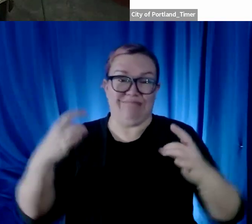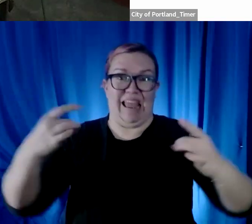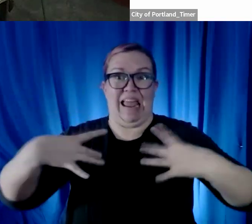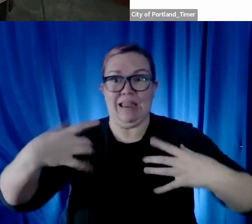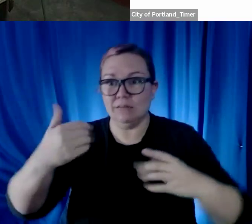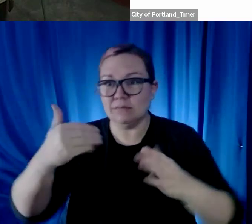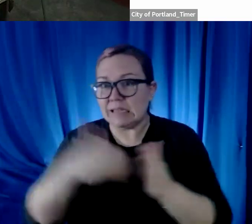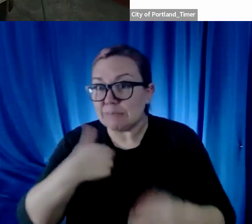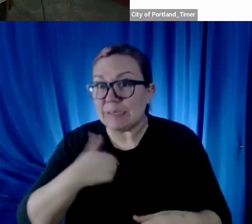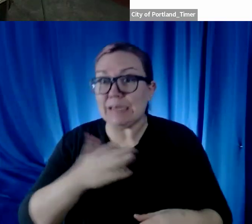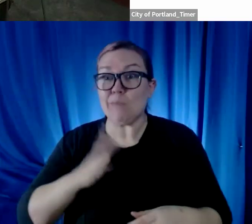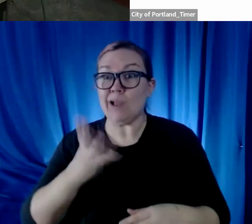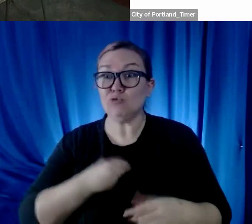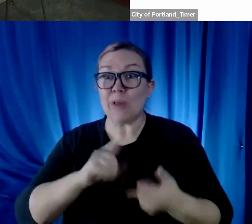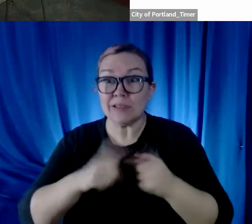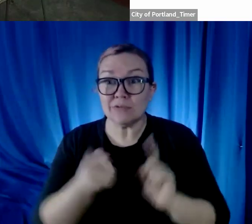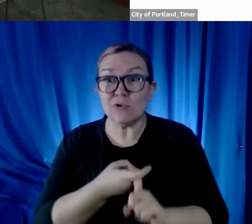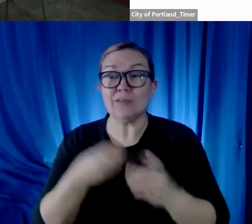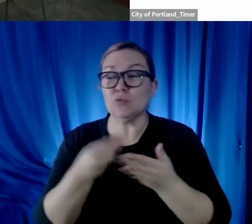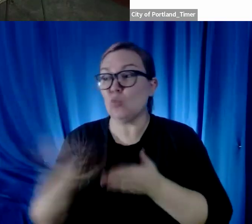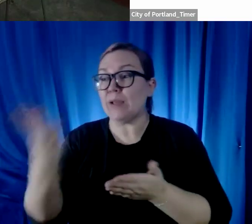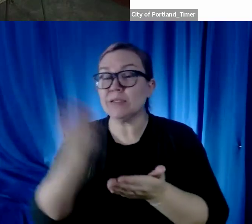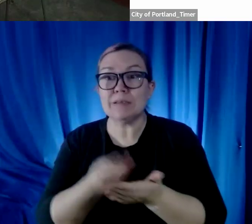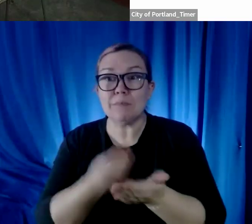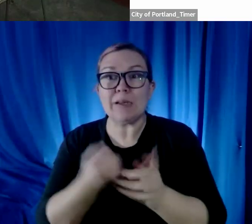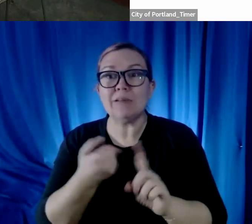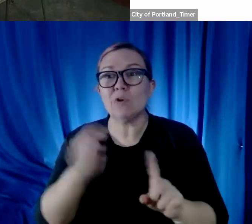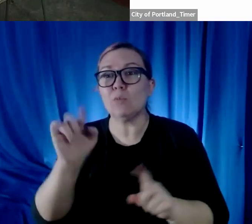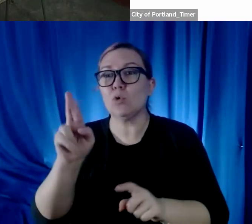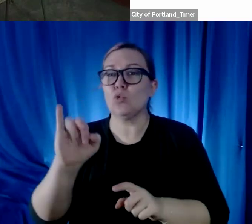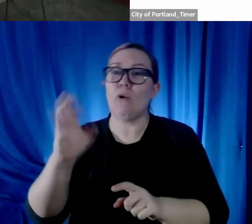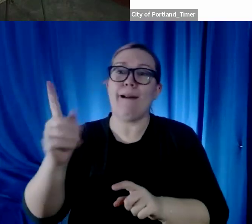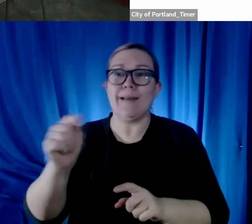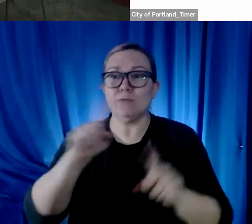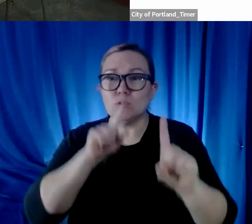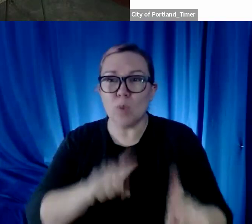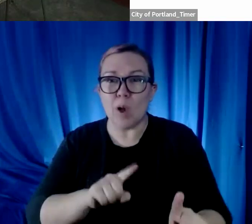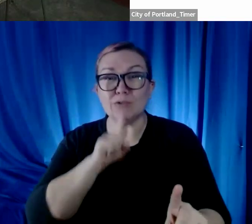The wasted dollars from our city's riot response was just the cherry on top of an incredibly depressing night.